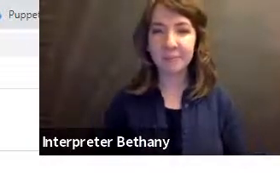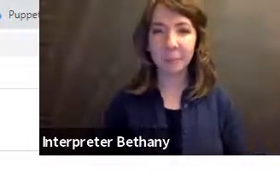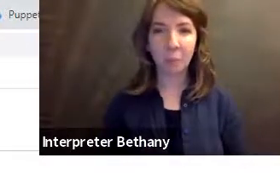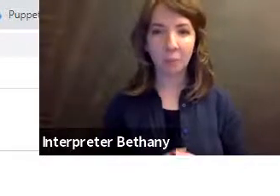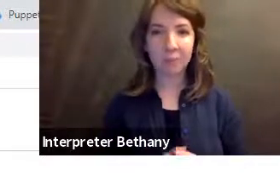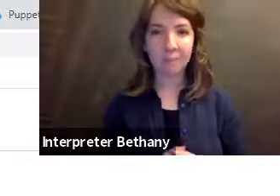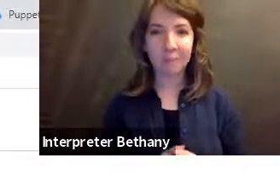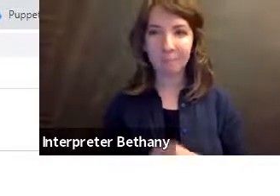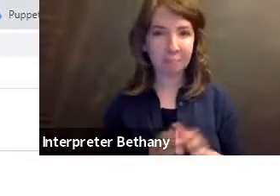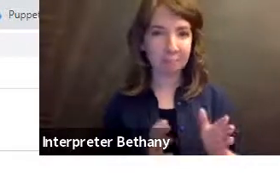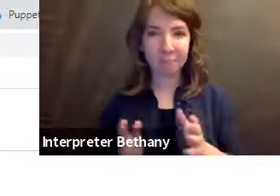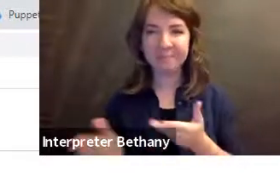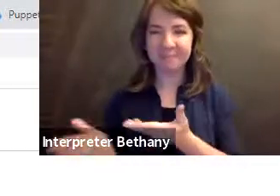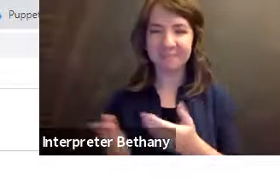Linda Kobashigawa: Yeah, sure. Bethany Wengerd _ Anthropology: Can you hear me.